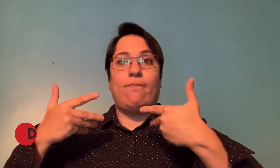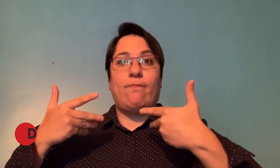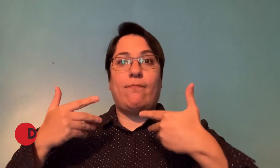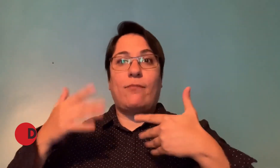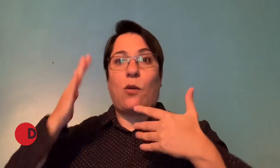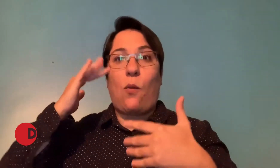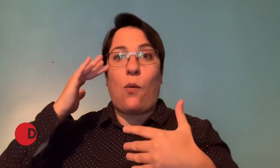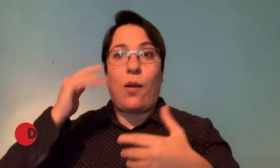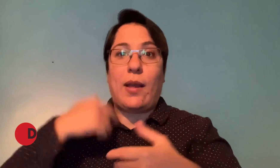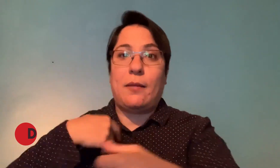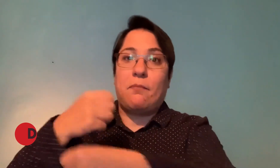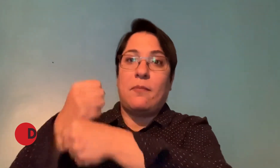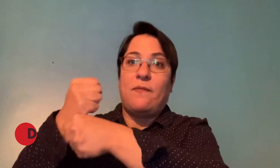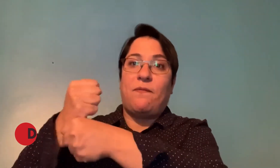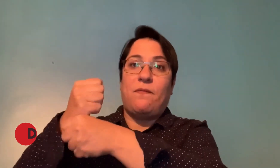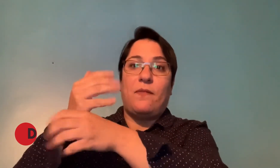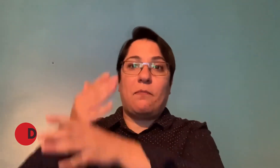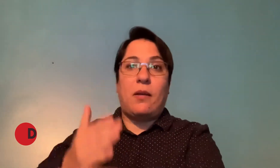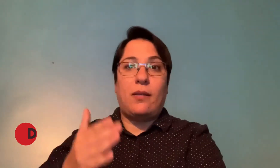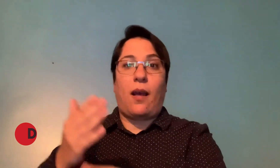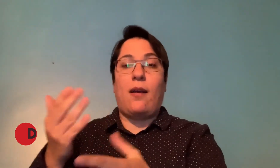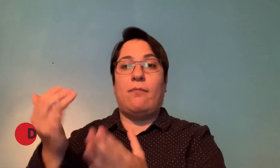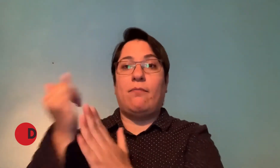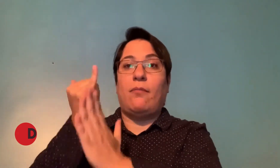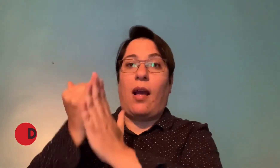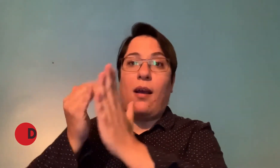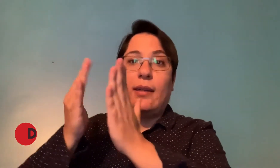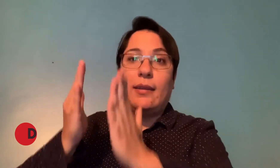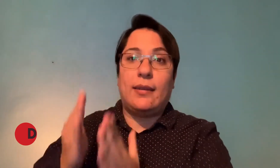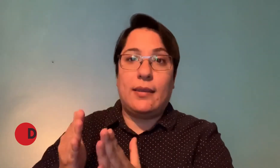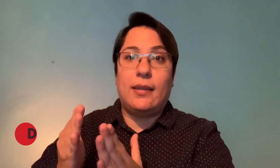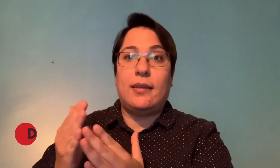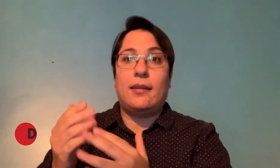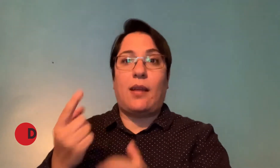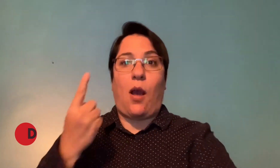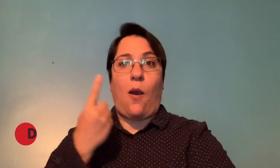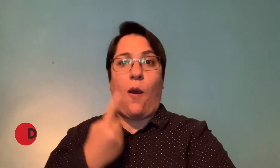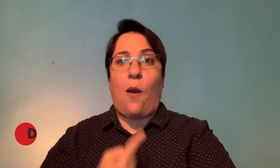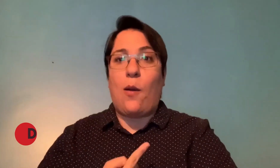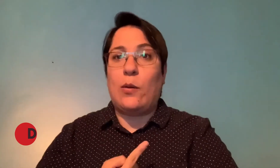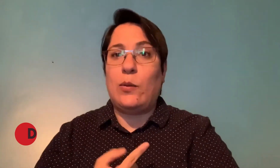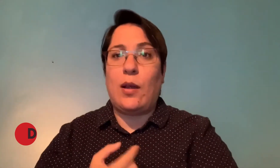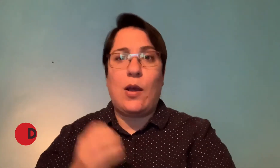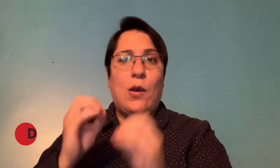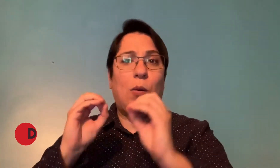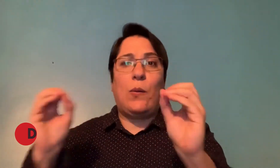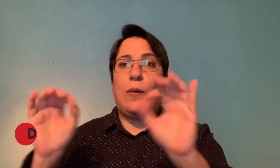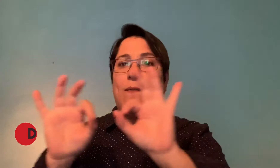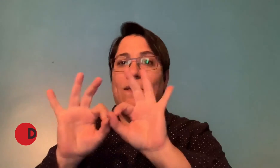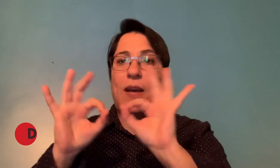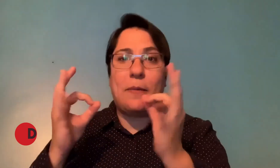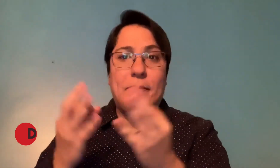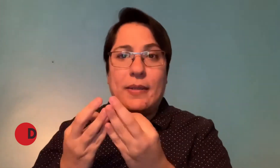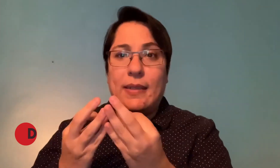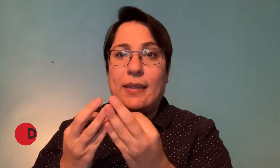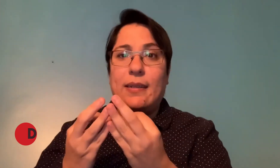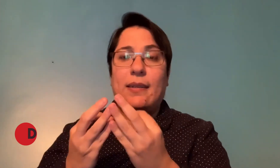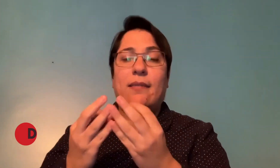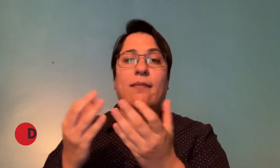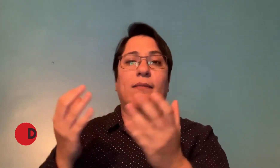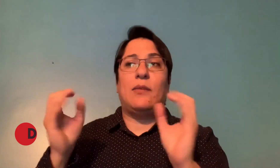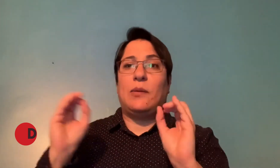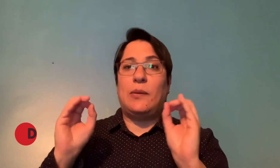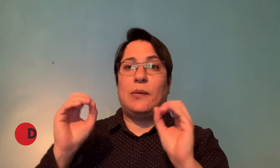me as a filmmaker, artist and no family.